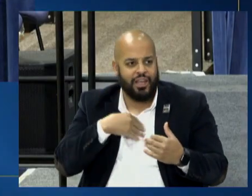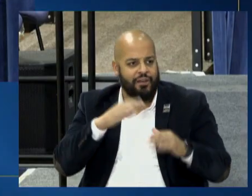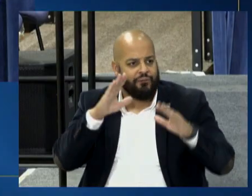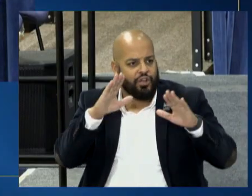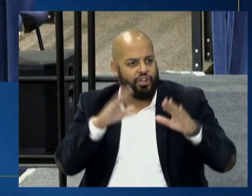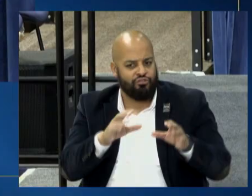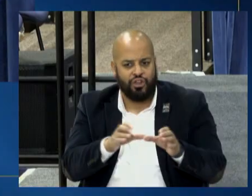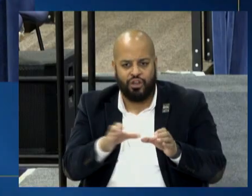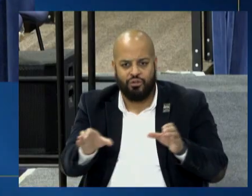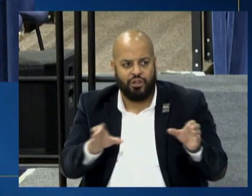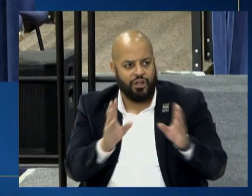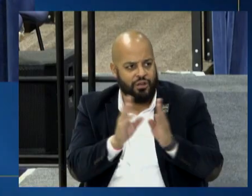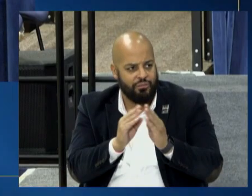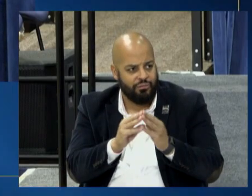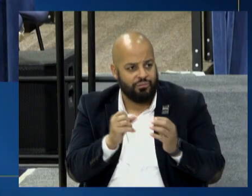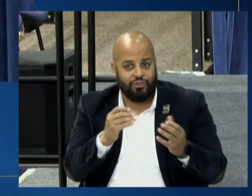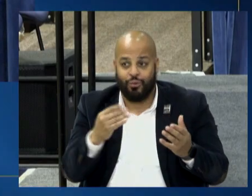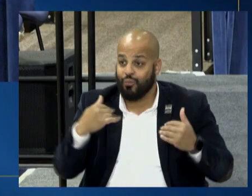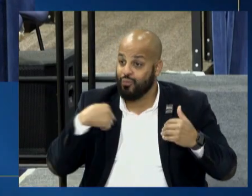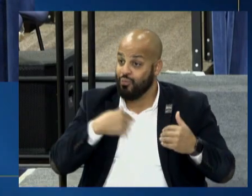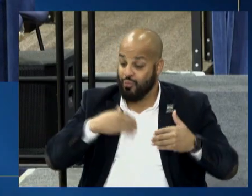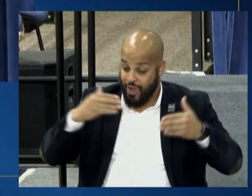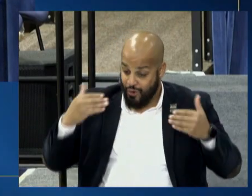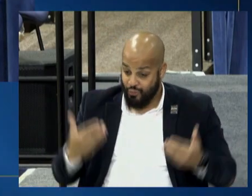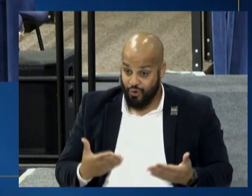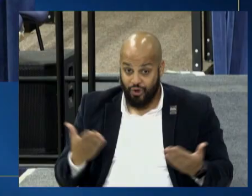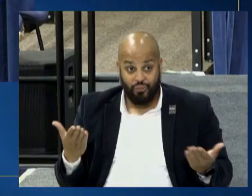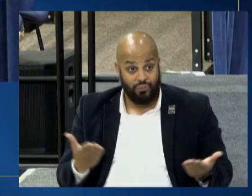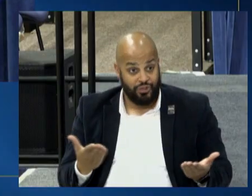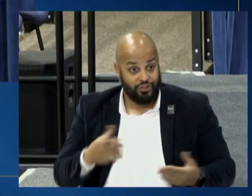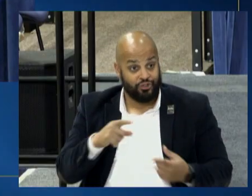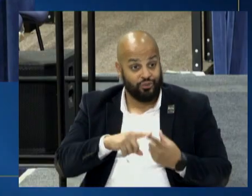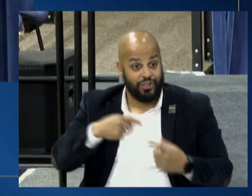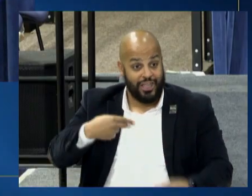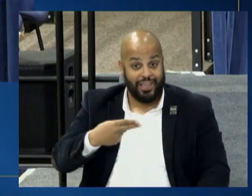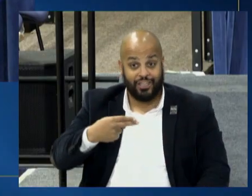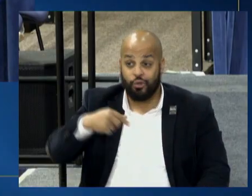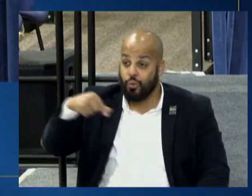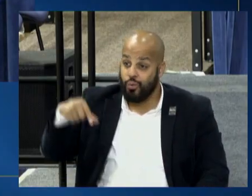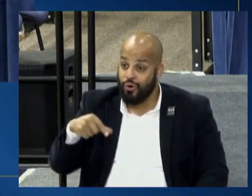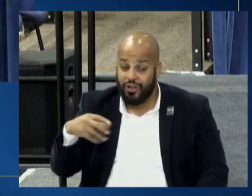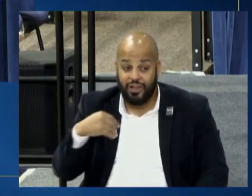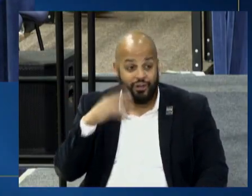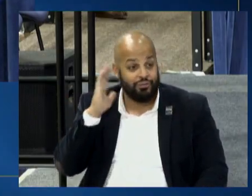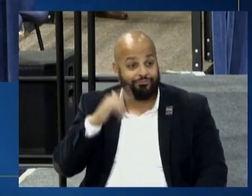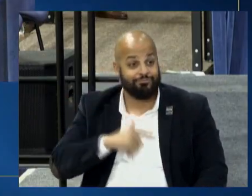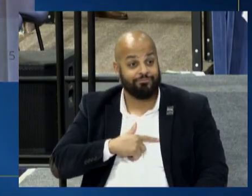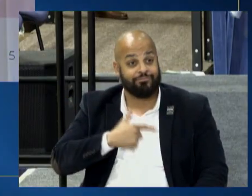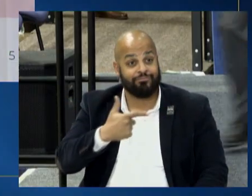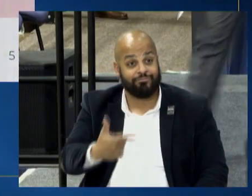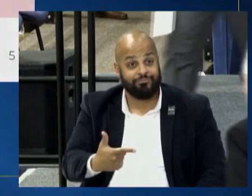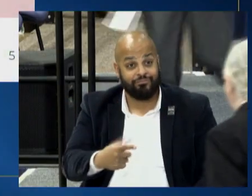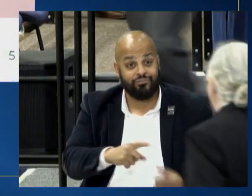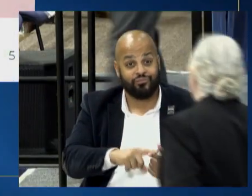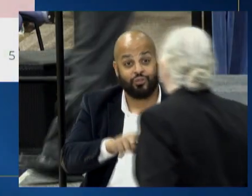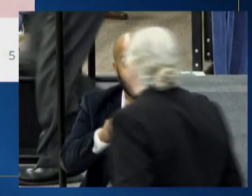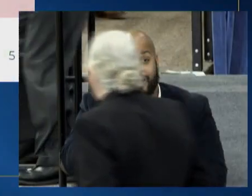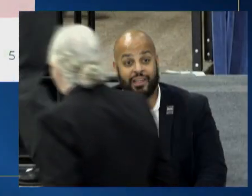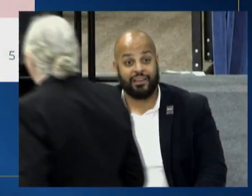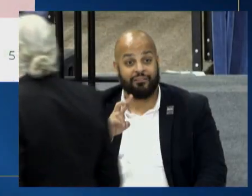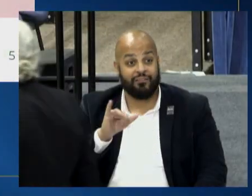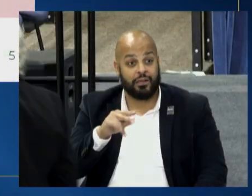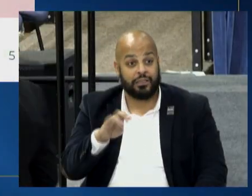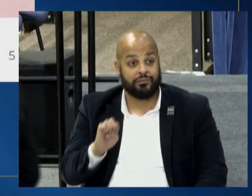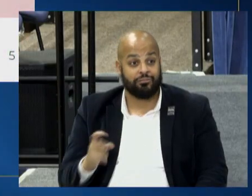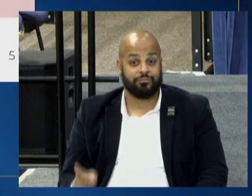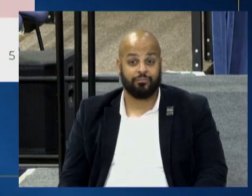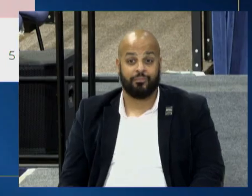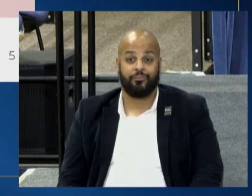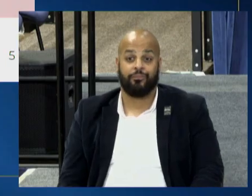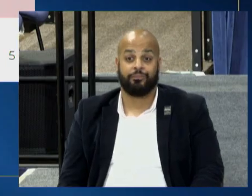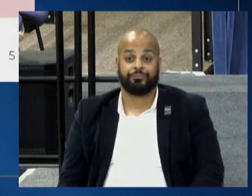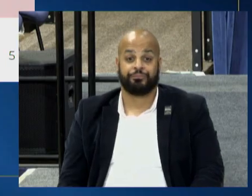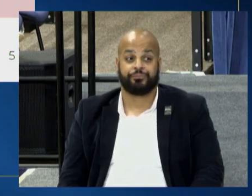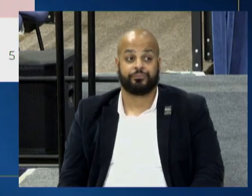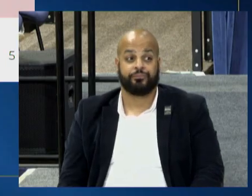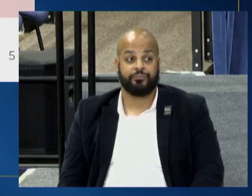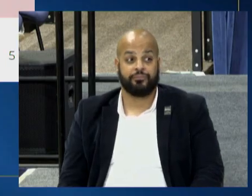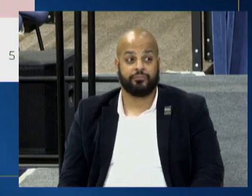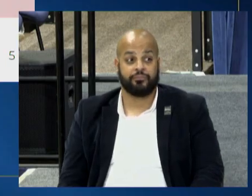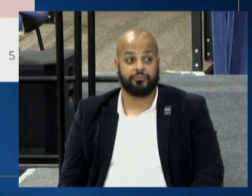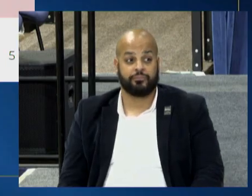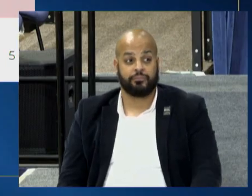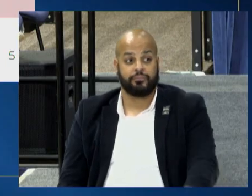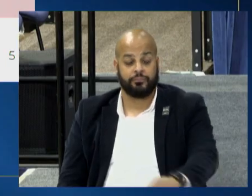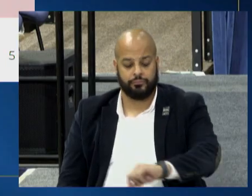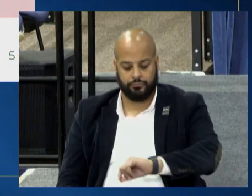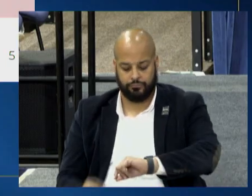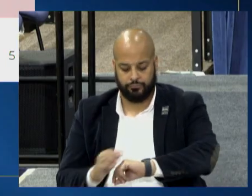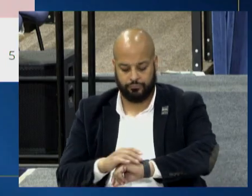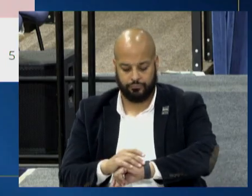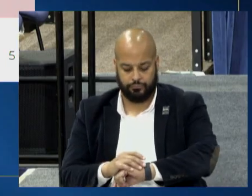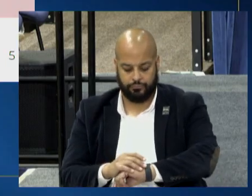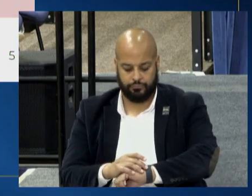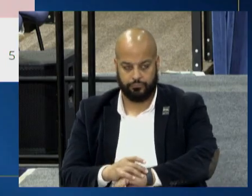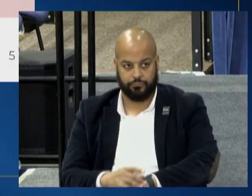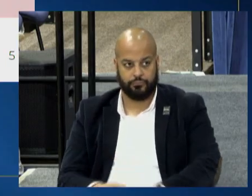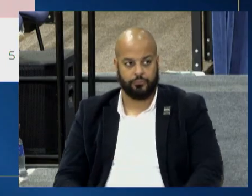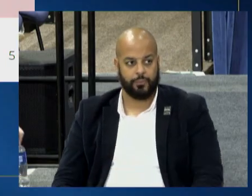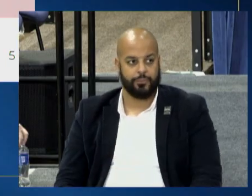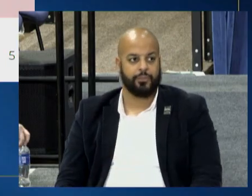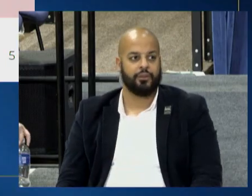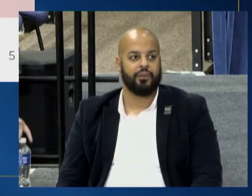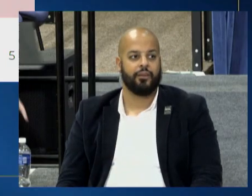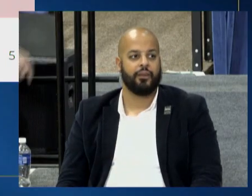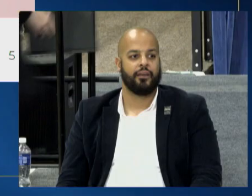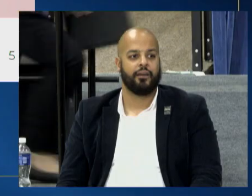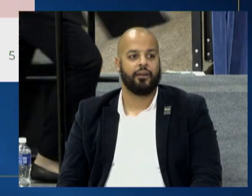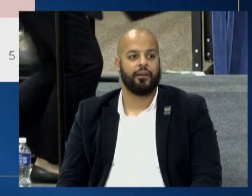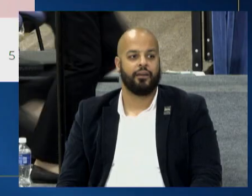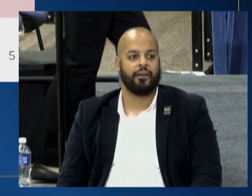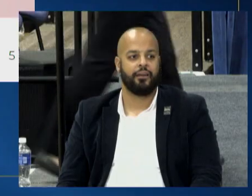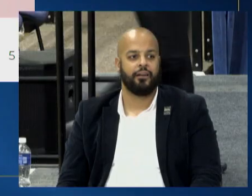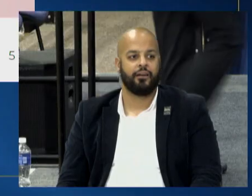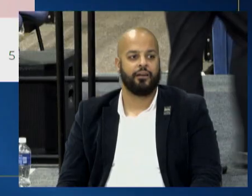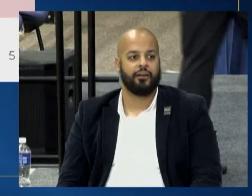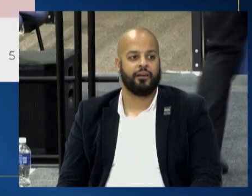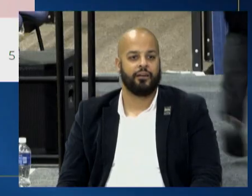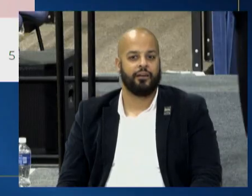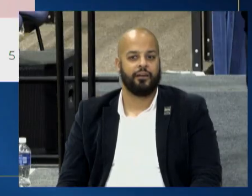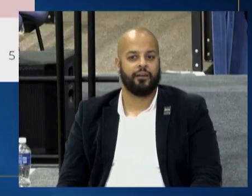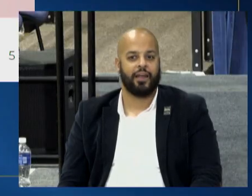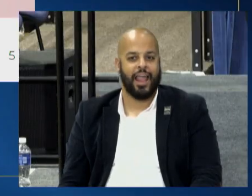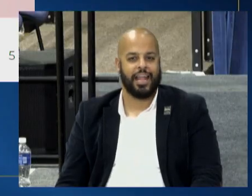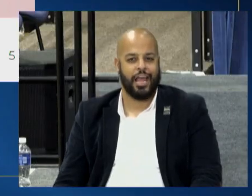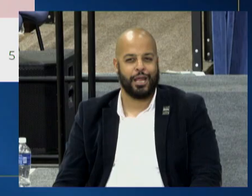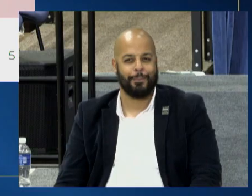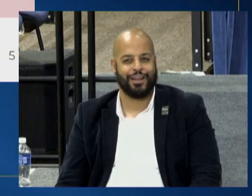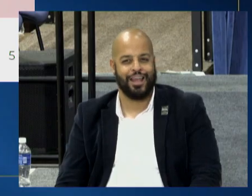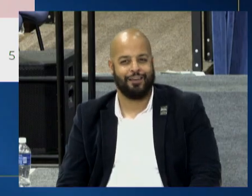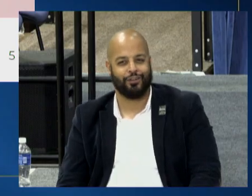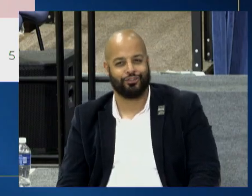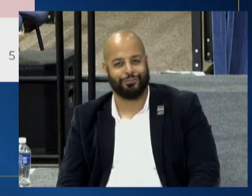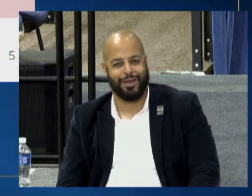of all of us here, I welcome you to headquarters. And I will turn it over to Admiral Levine. Thanks.